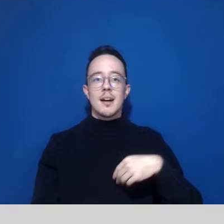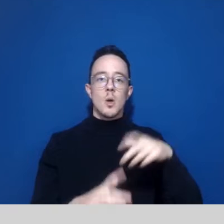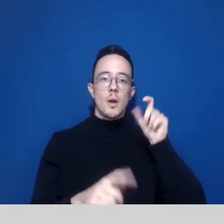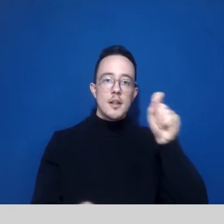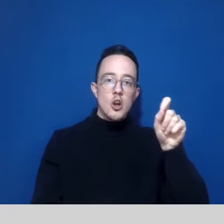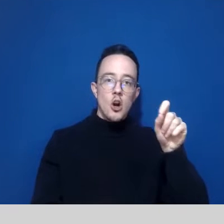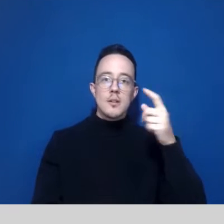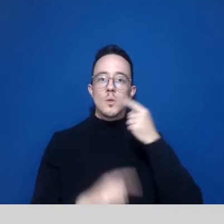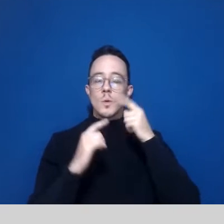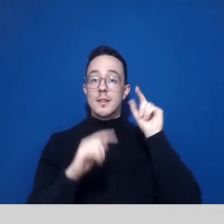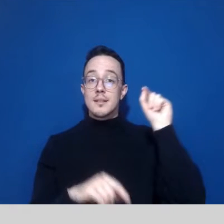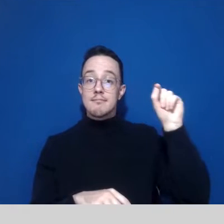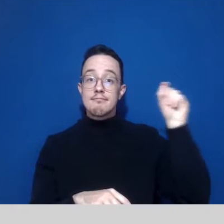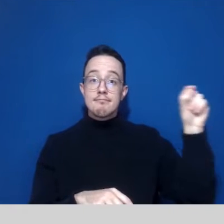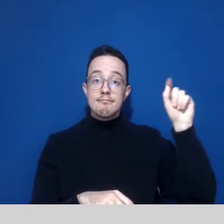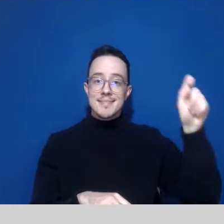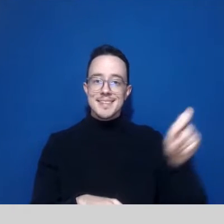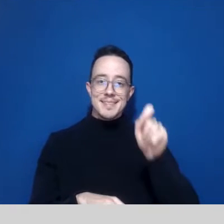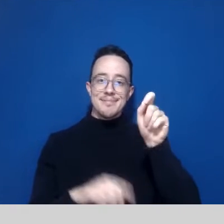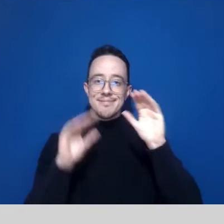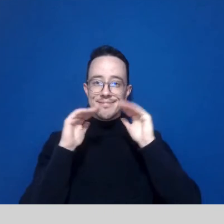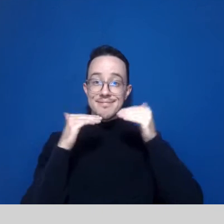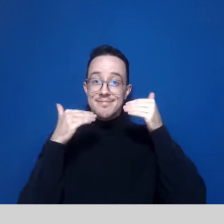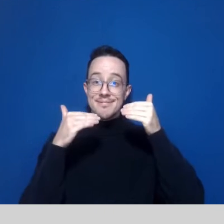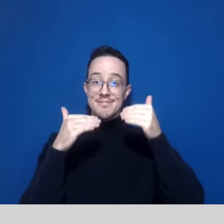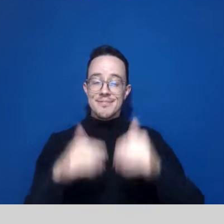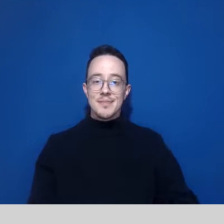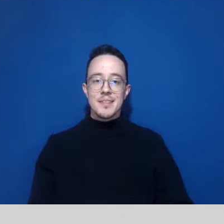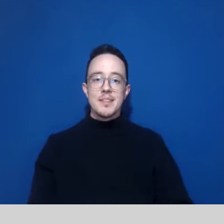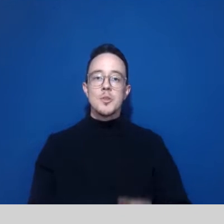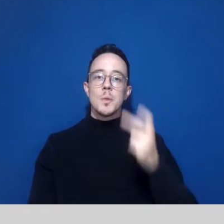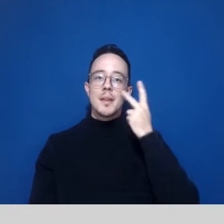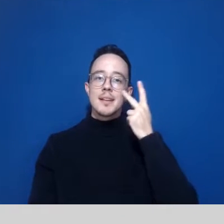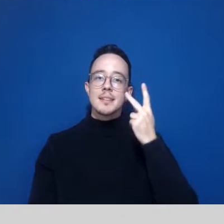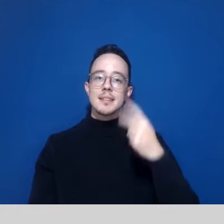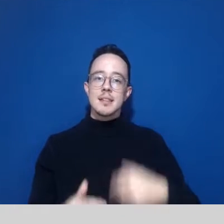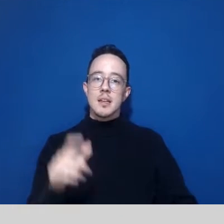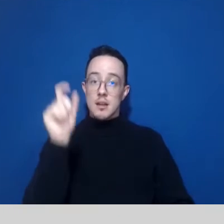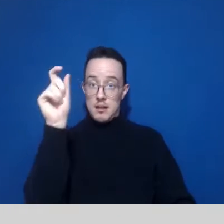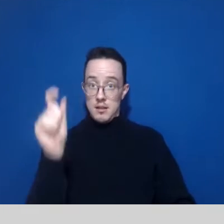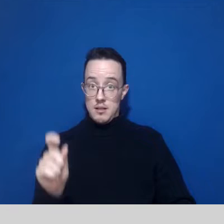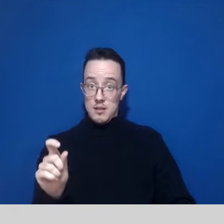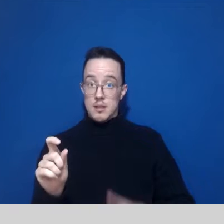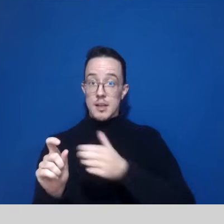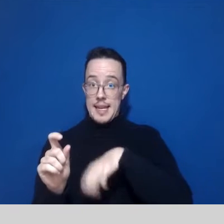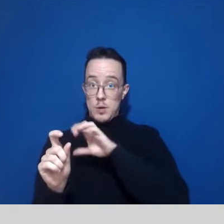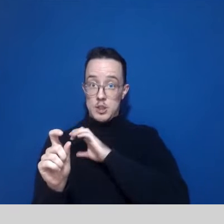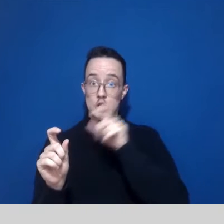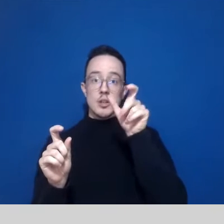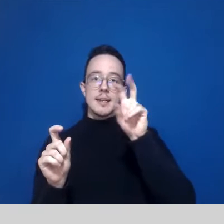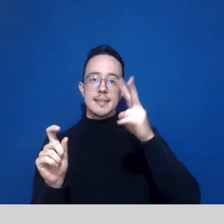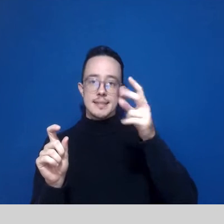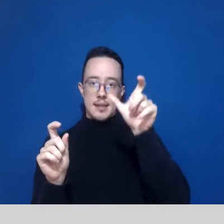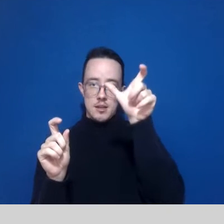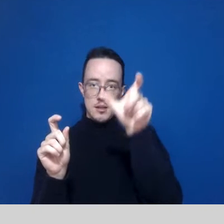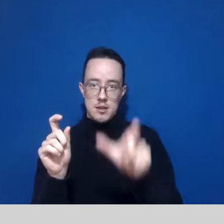sure and dot and smiley, You see that in the first column, the character in the second column, you see two characters